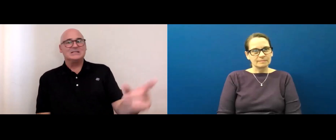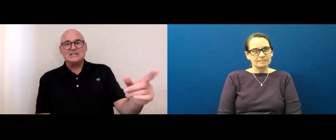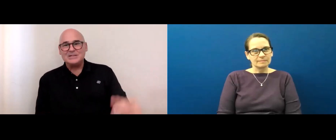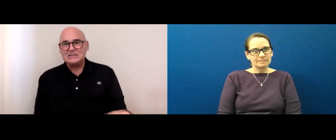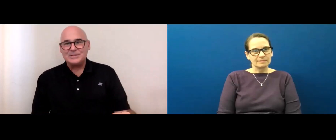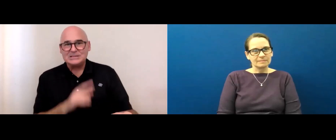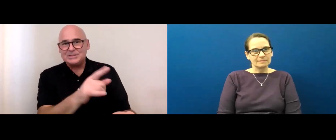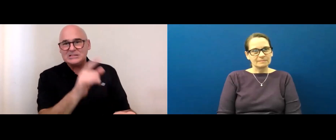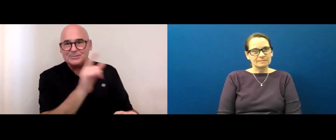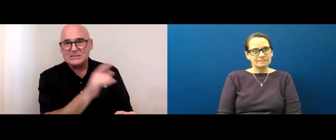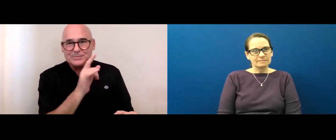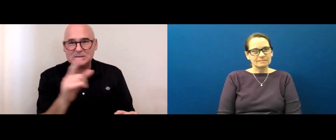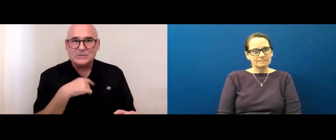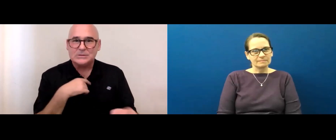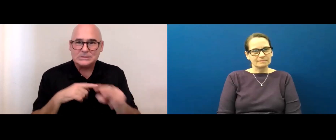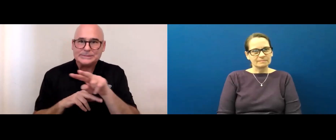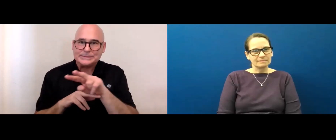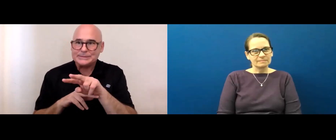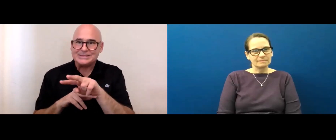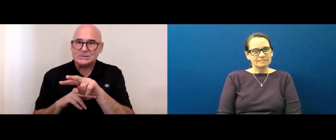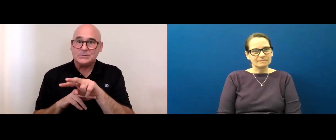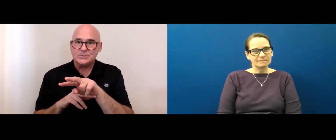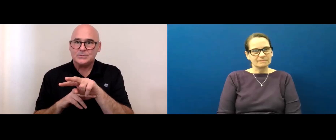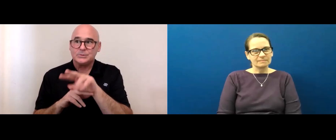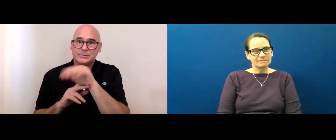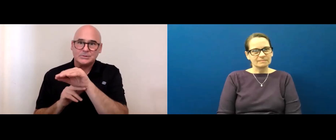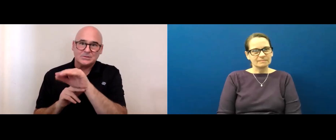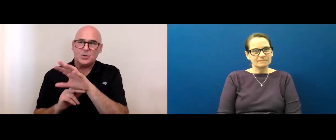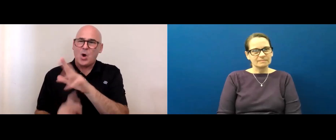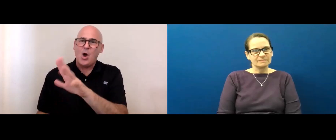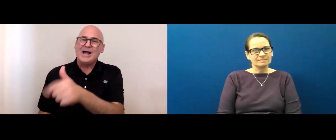person just starts talking and moving their lips and the deaf person is just staring at them